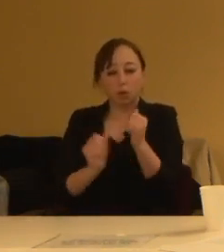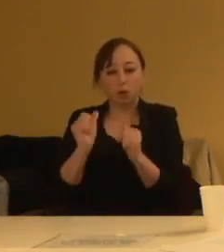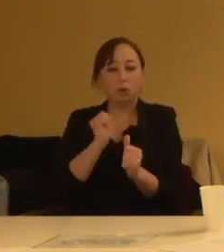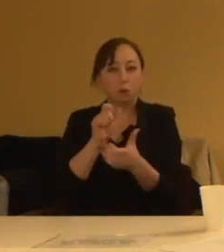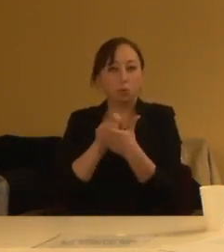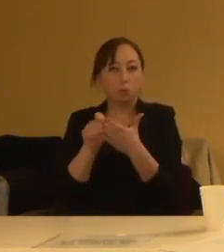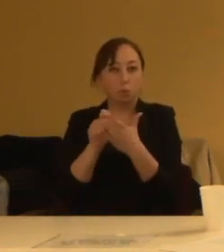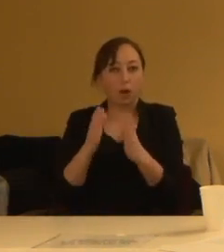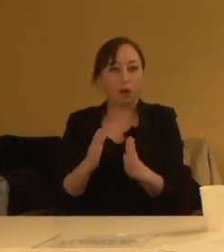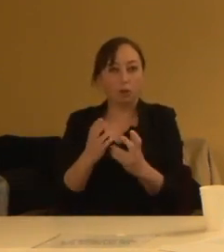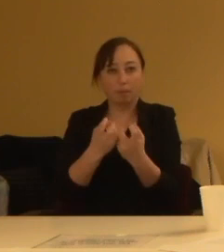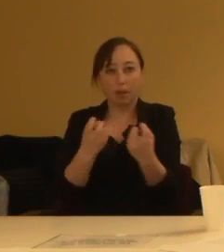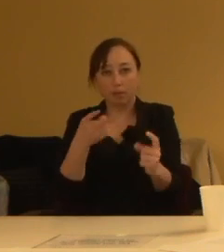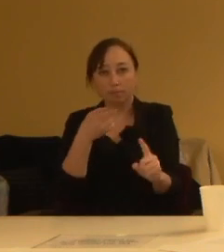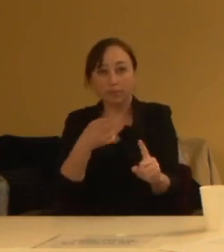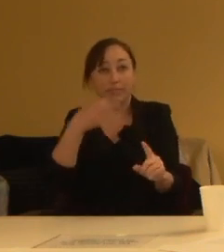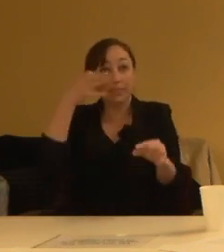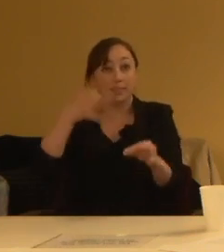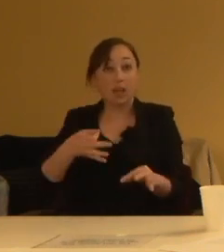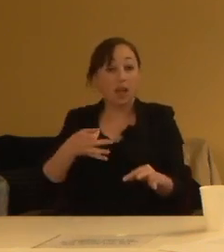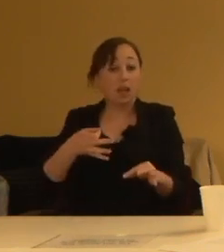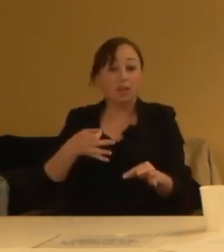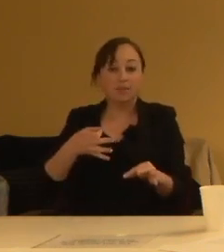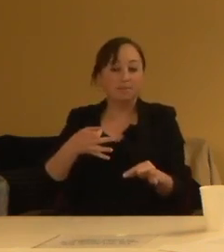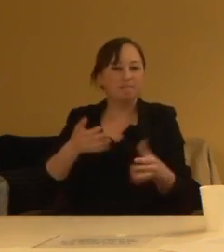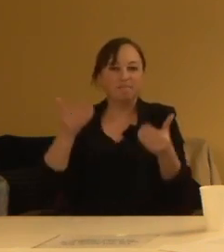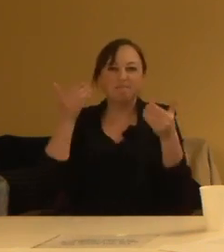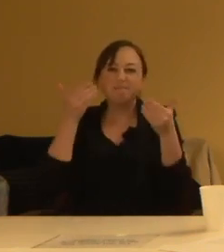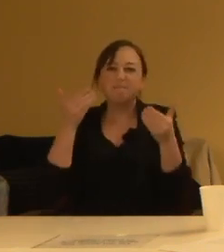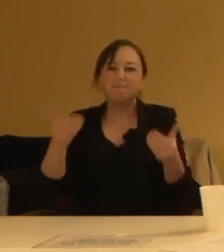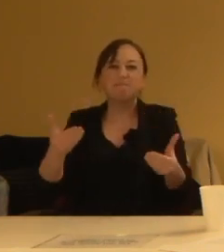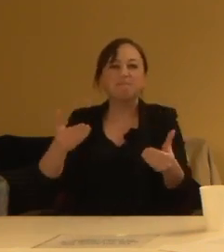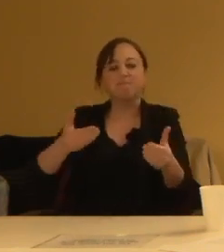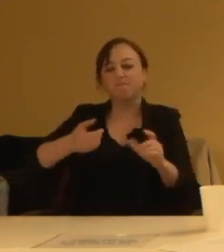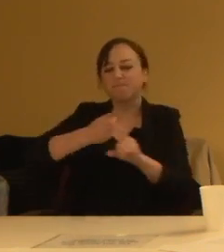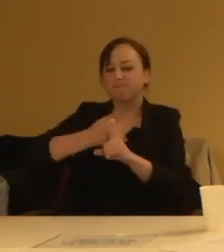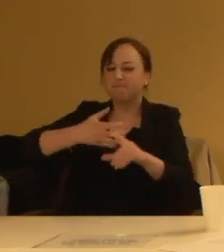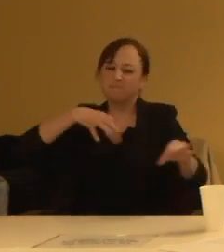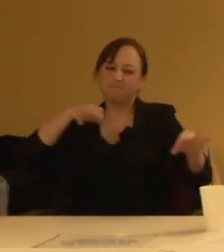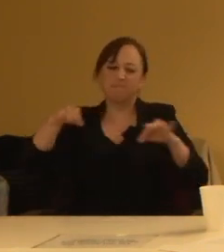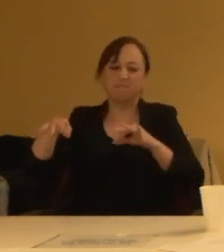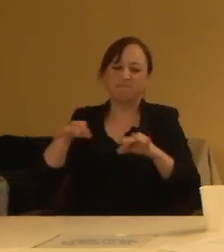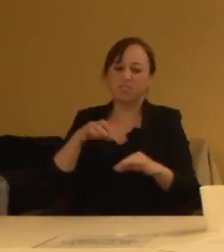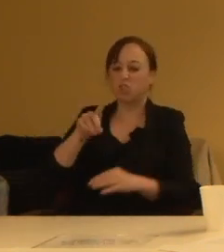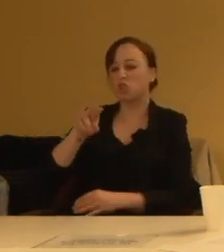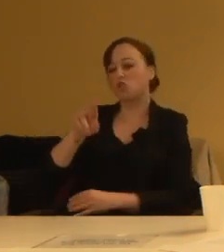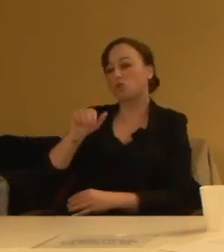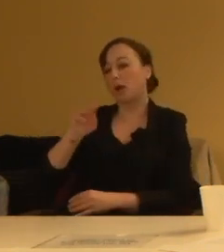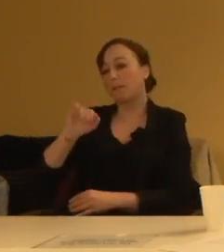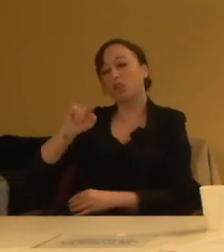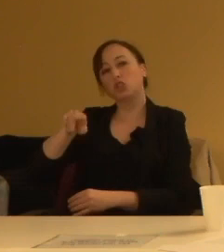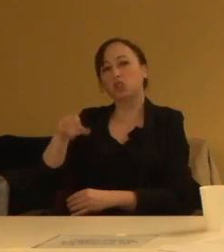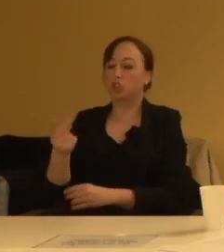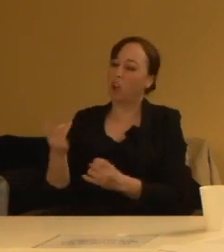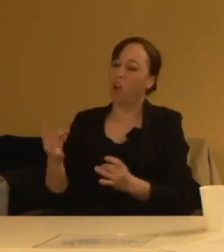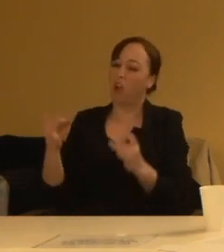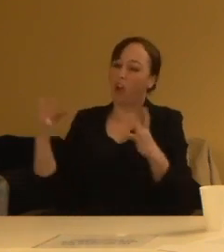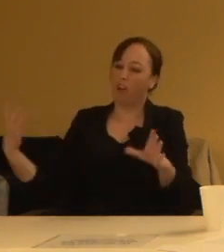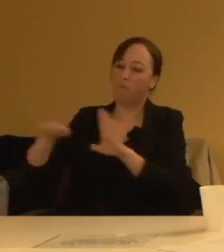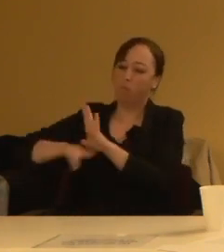basically decided to go all in and talk about how awful dramaturges are, how they ruin their play, like all this other stuff.